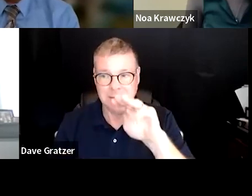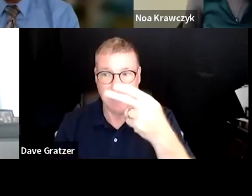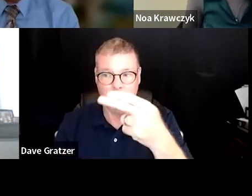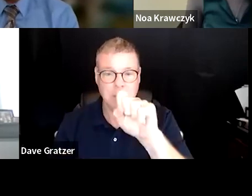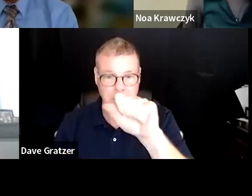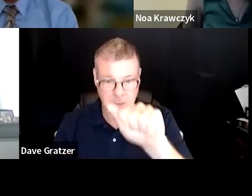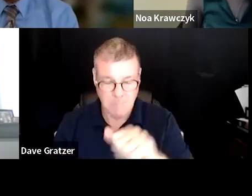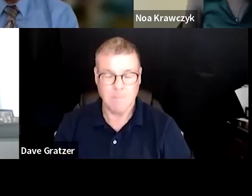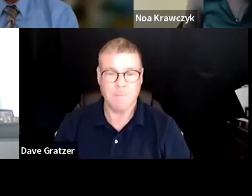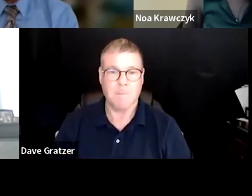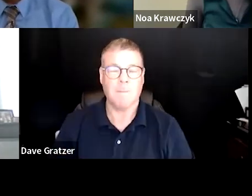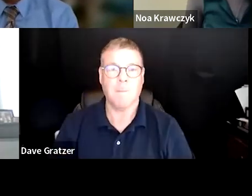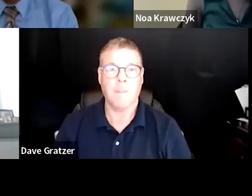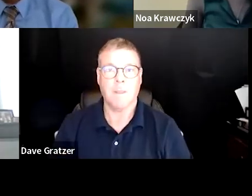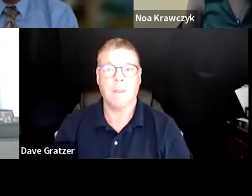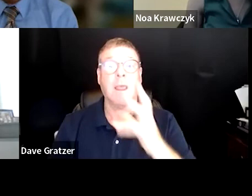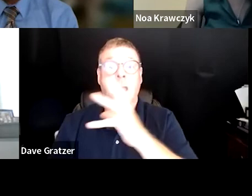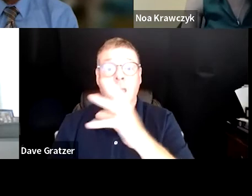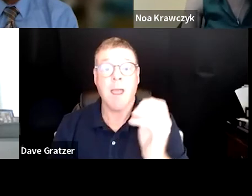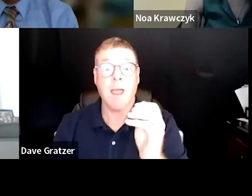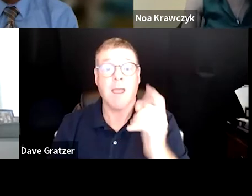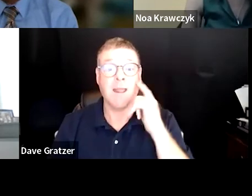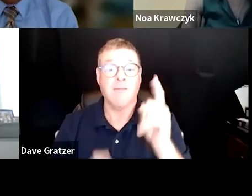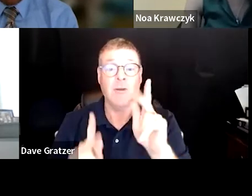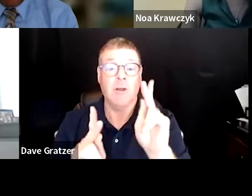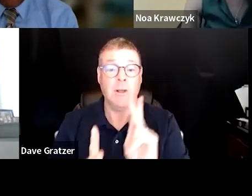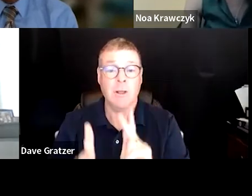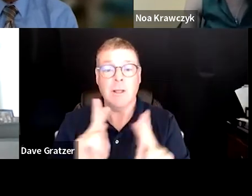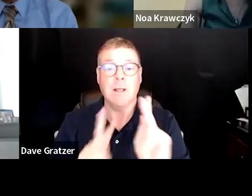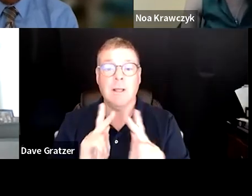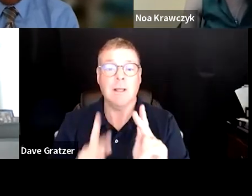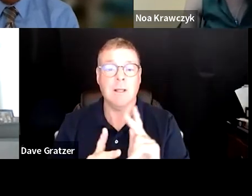And so that individual suspended.